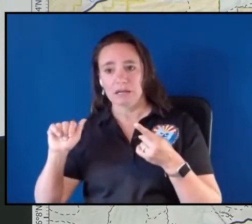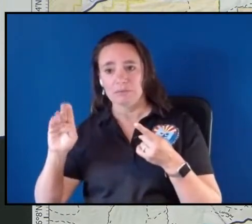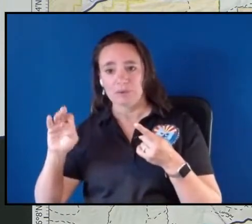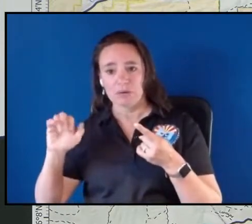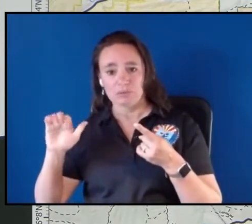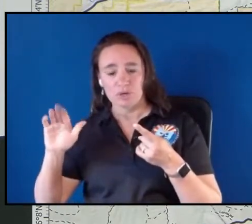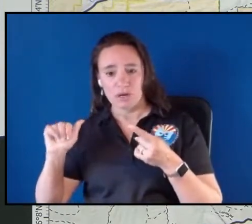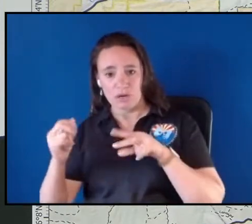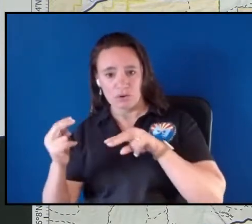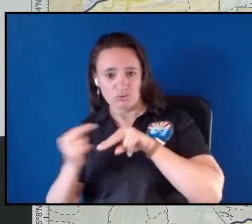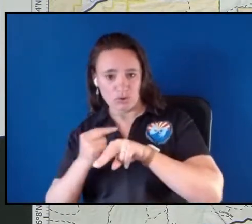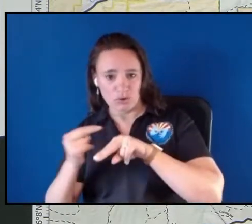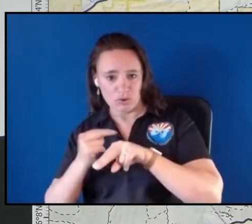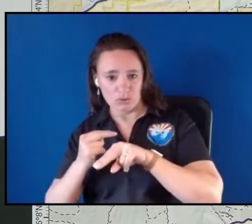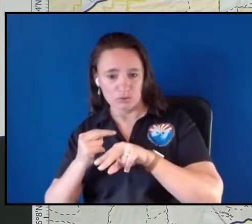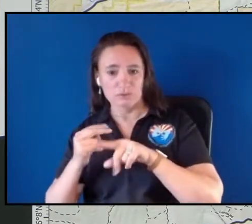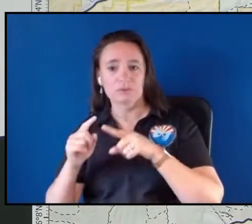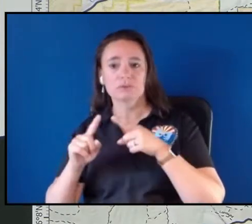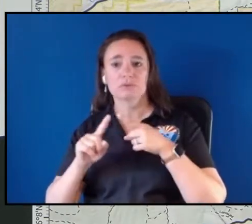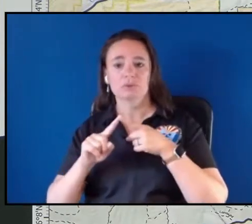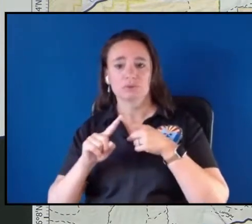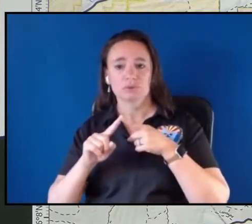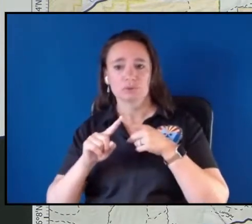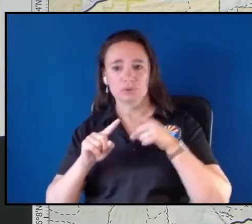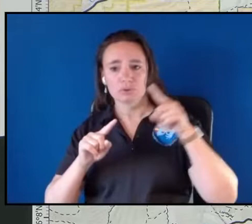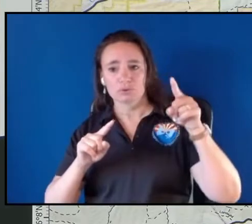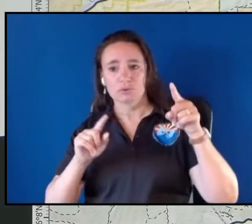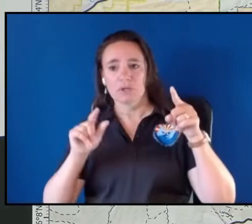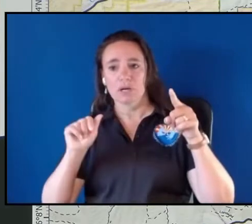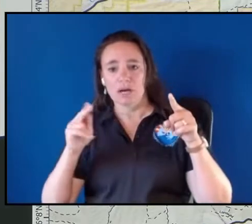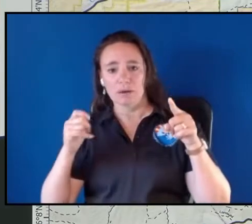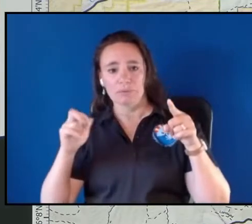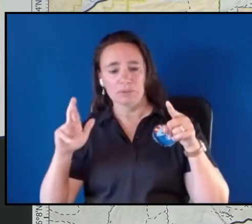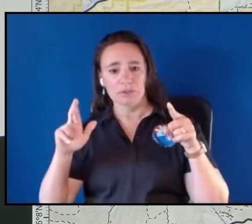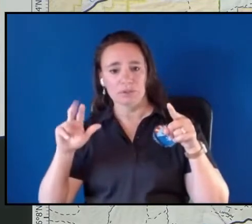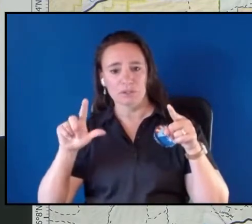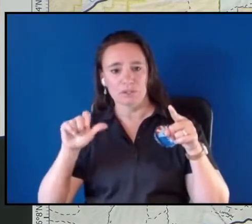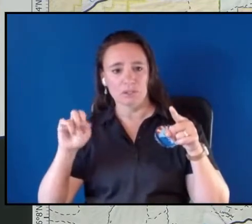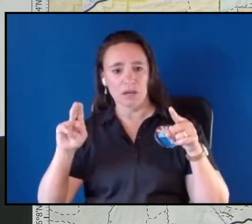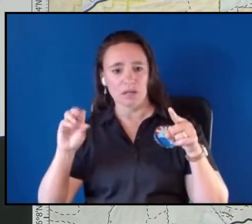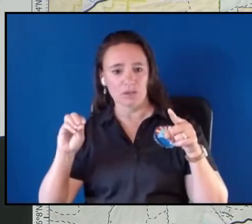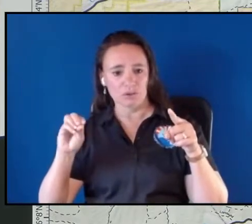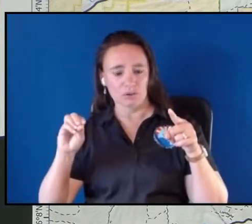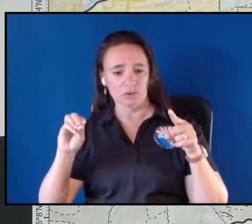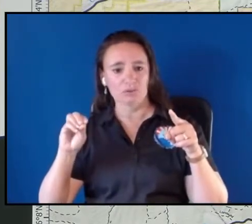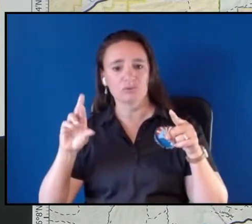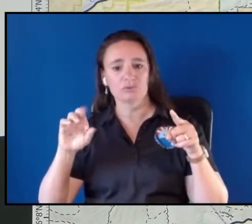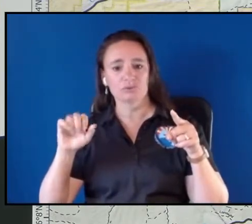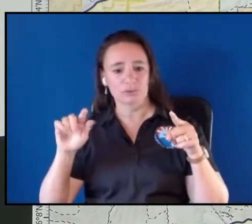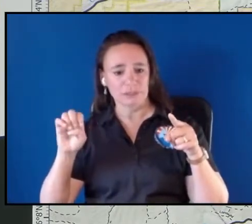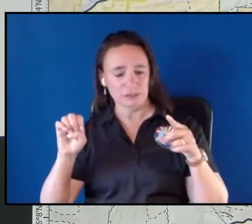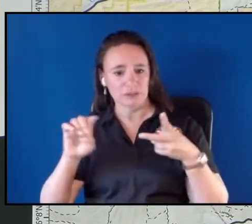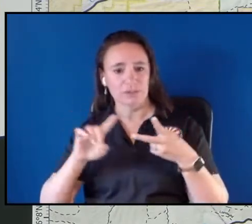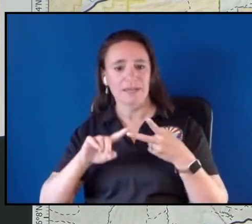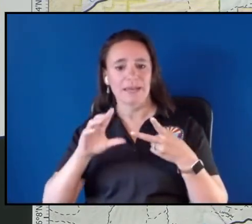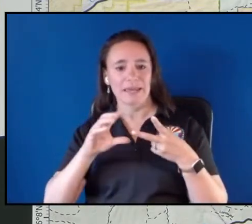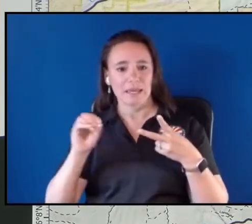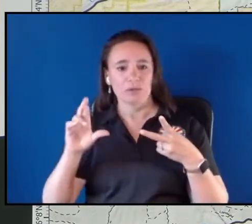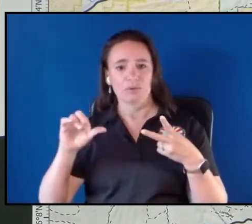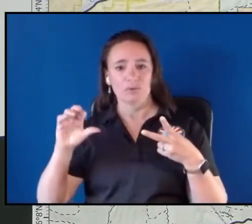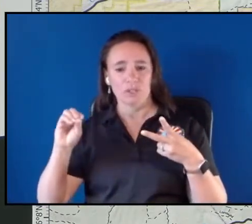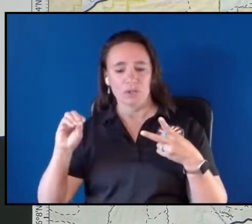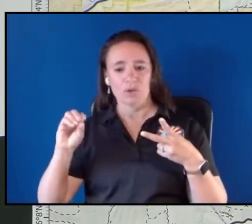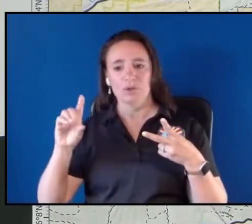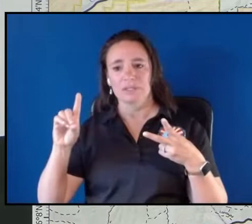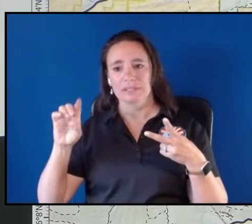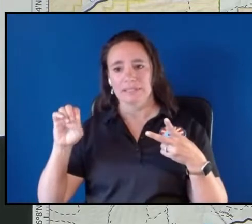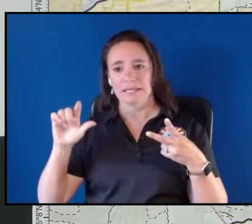and down to the Rio de las Trampas river the drainage here along the